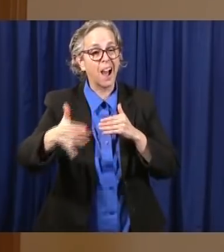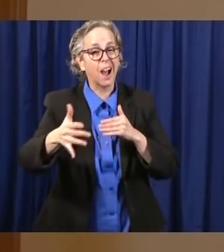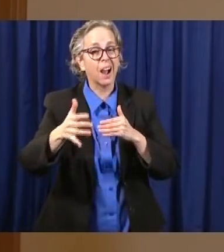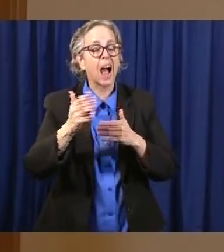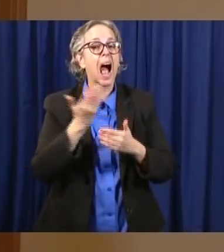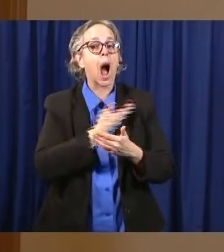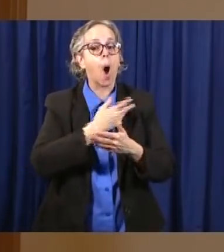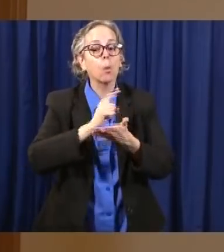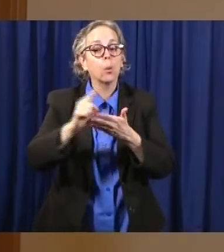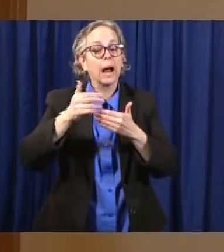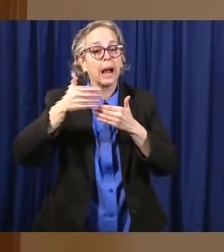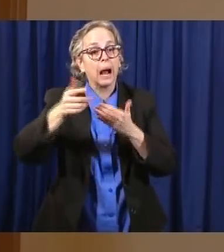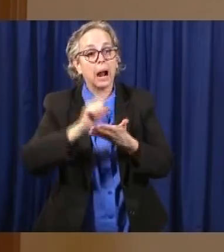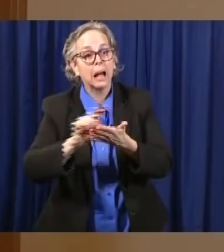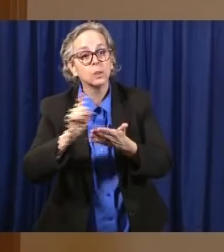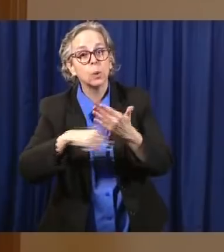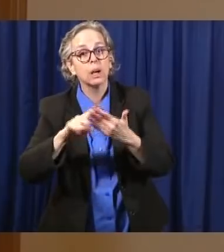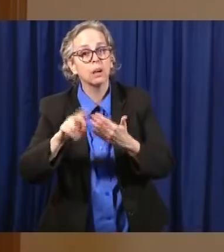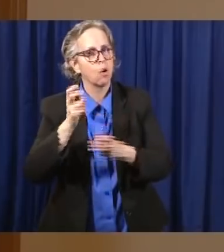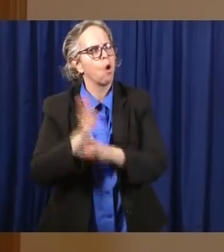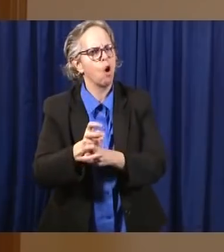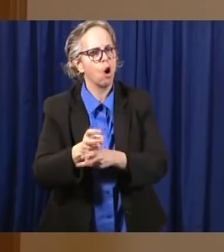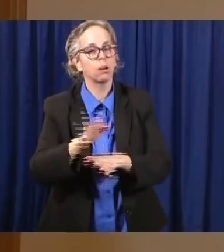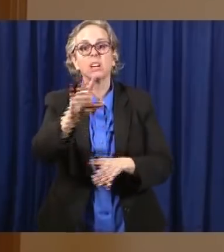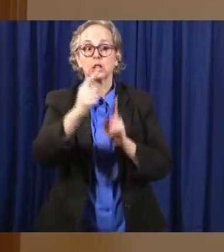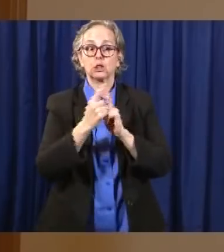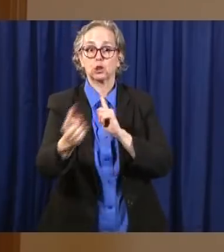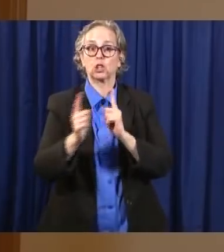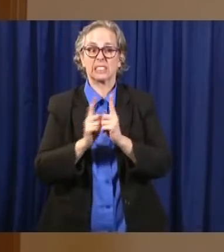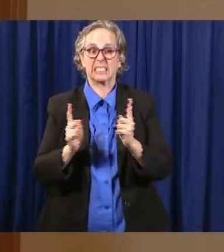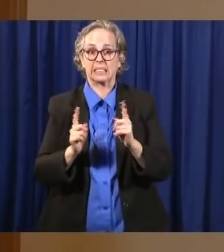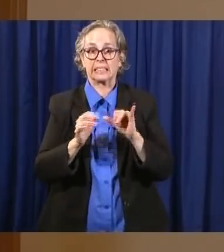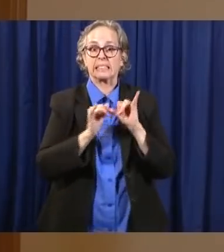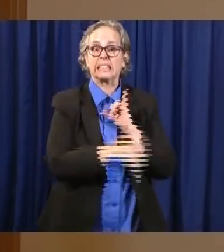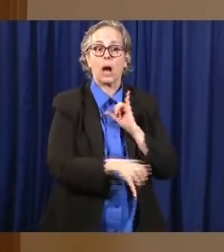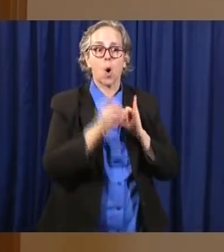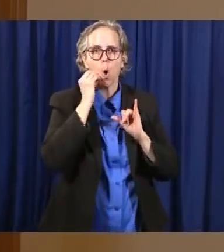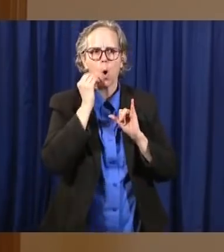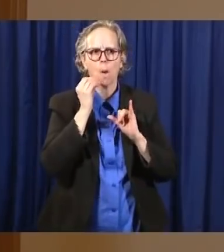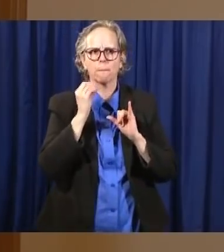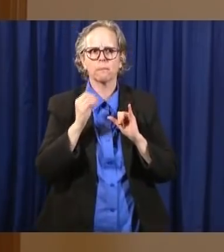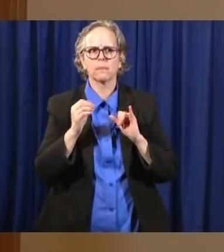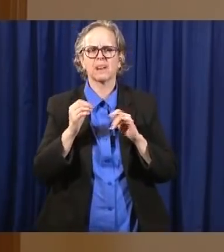PLEASE WE'VE GOT A COUPLE OF HARD WEEKS AHEAD OF US OHIO. THE SOCIAL DISTANCING THAT WE